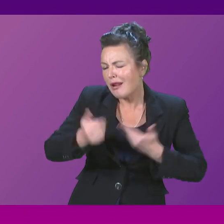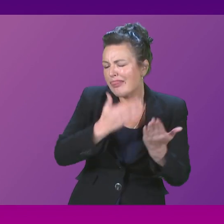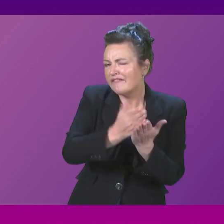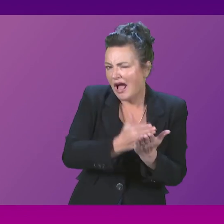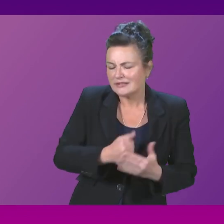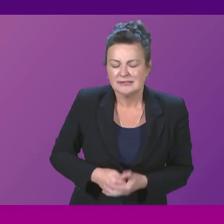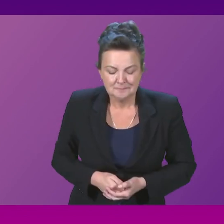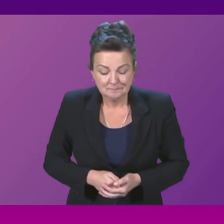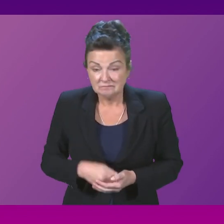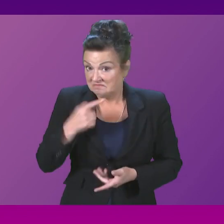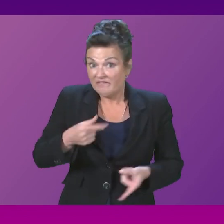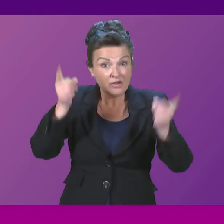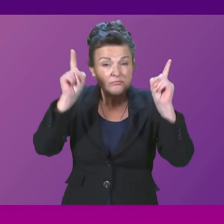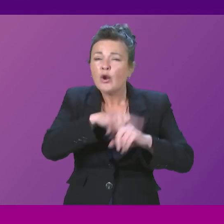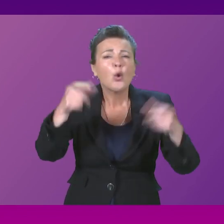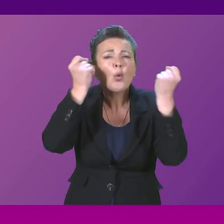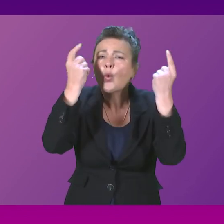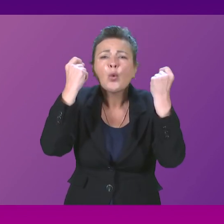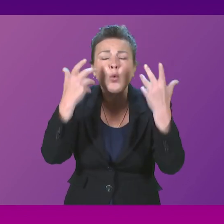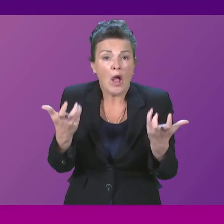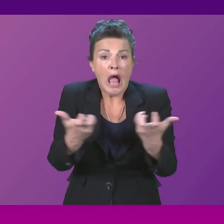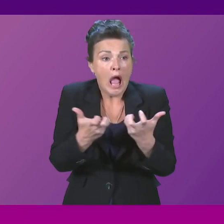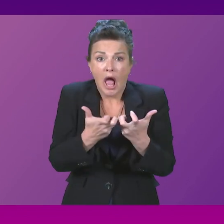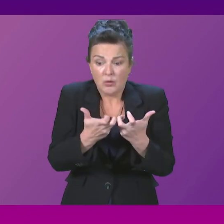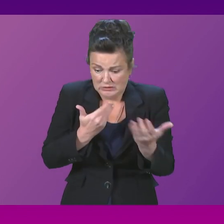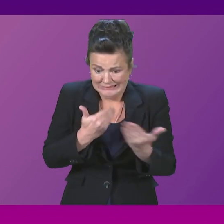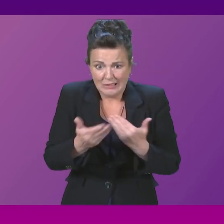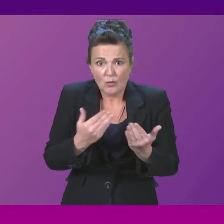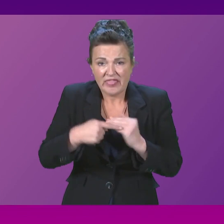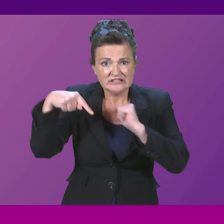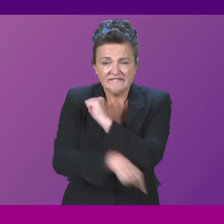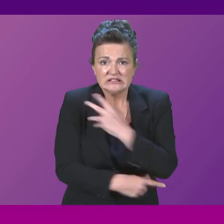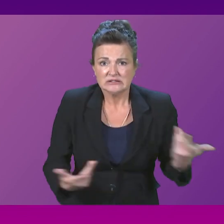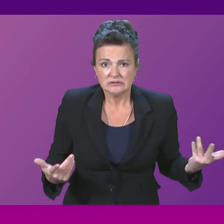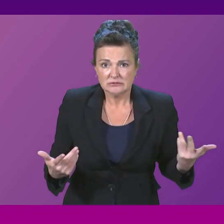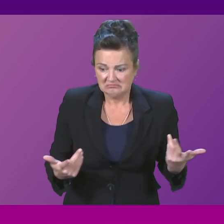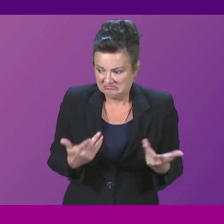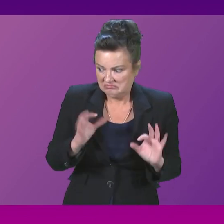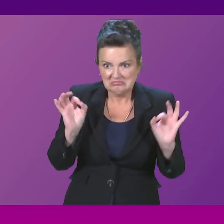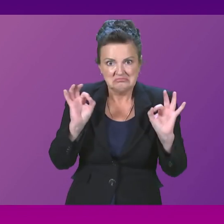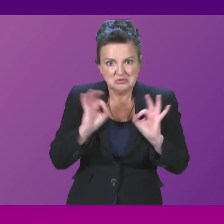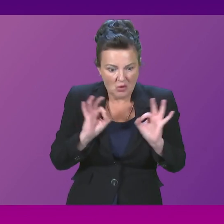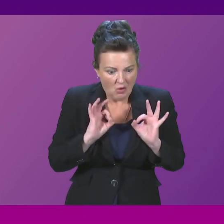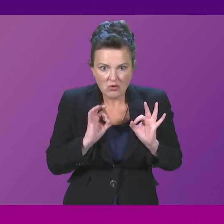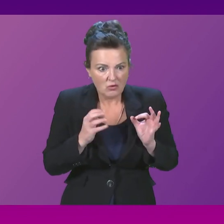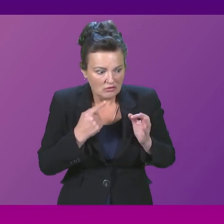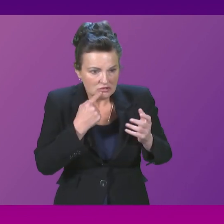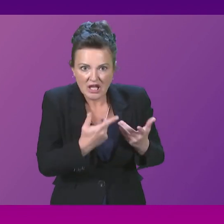The First Minister has no idea how to tackle the deficit. There is not a word on all the taxes that she will have to hike.